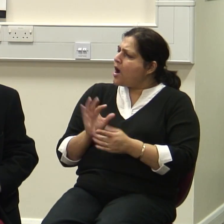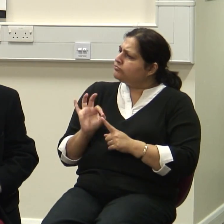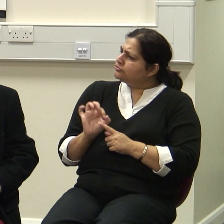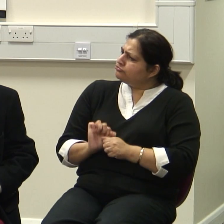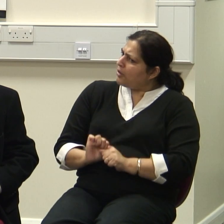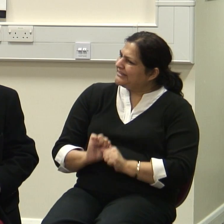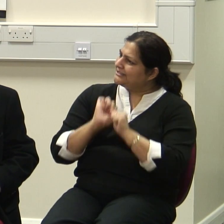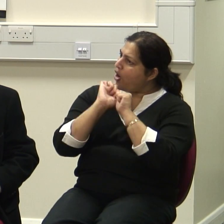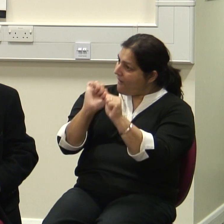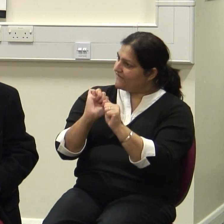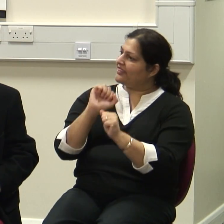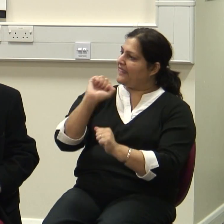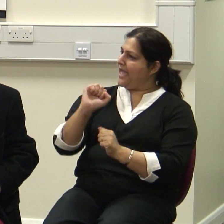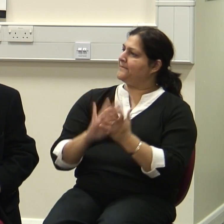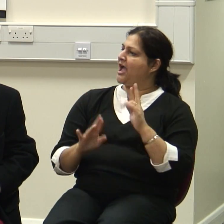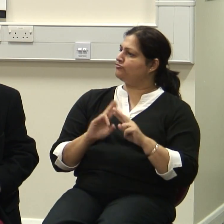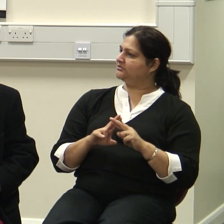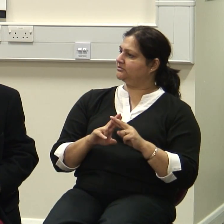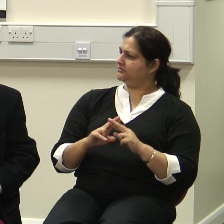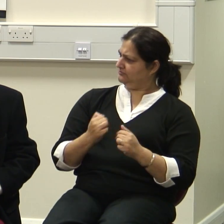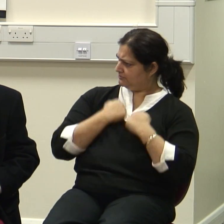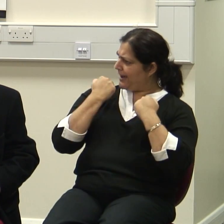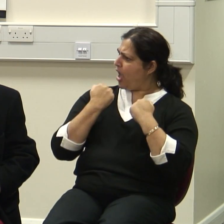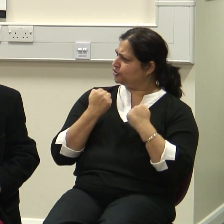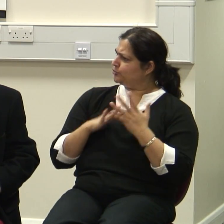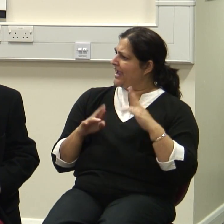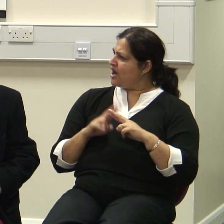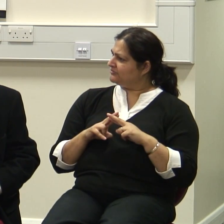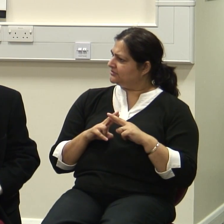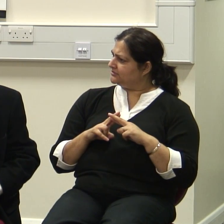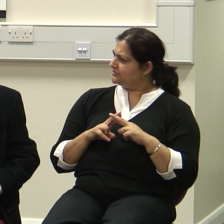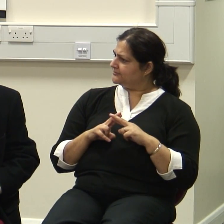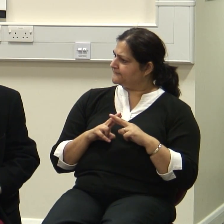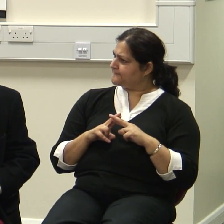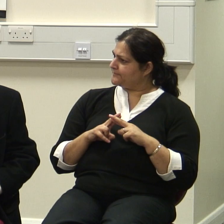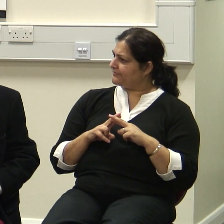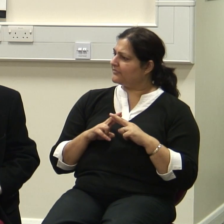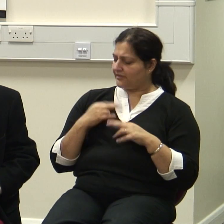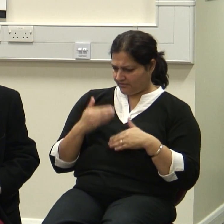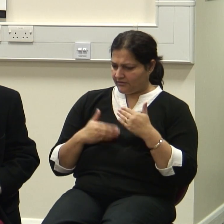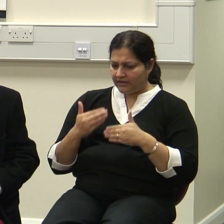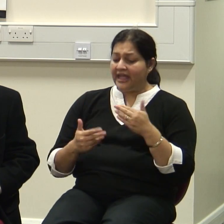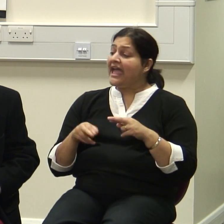And if all goes well, that works. If it doesn’t go well, then the state steps in, which the